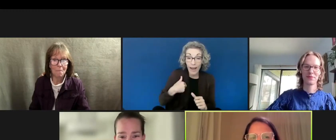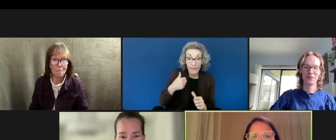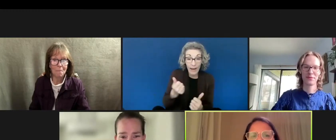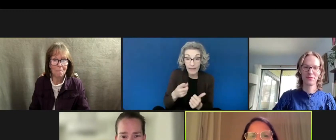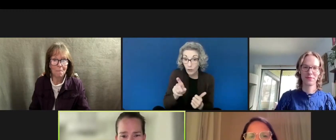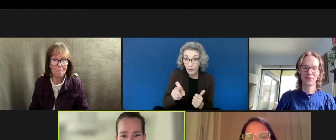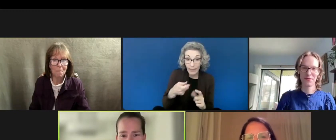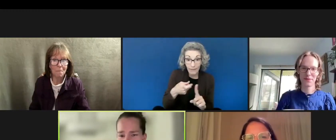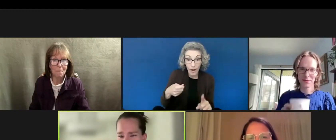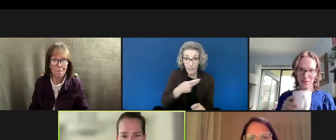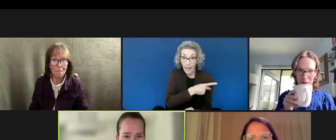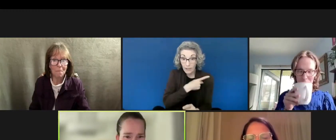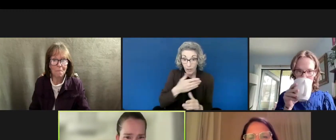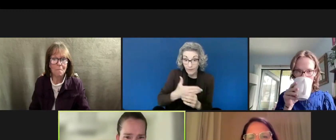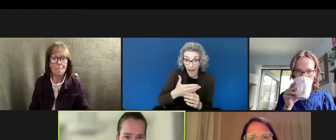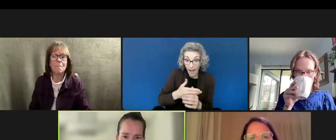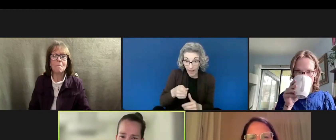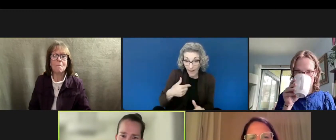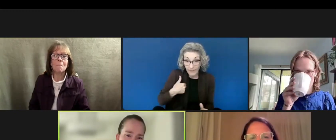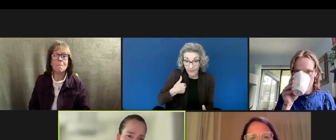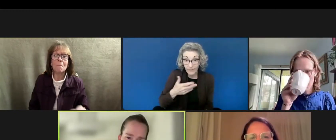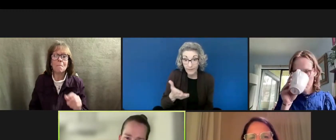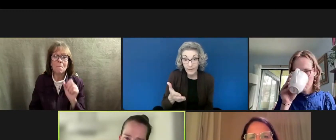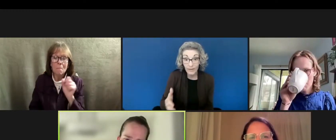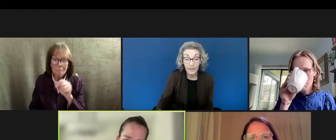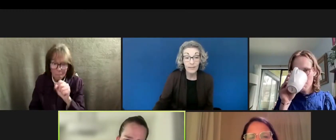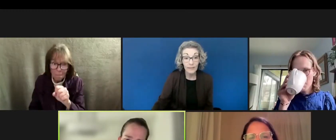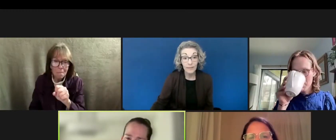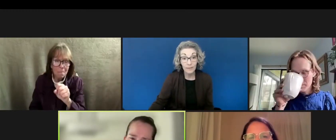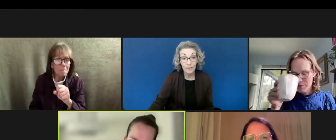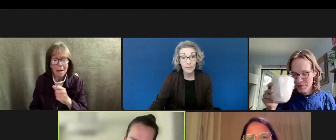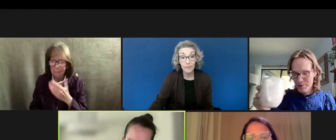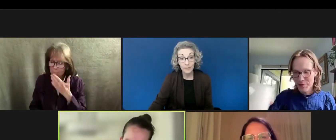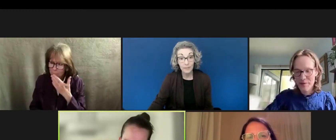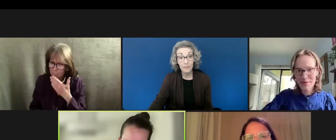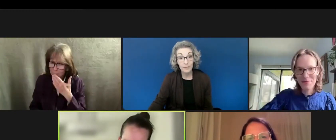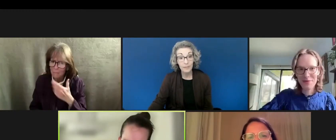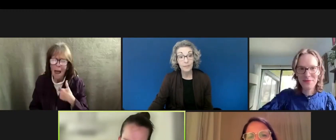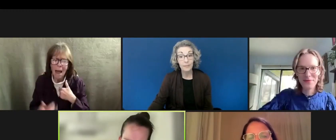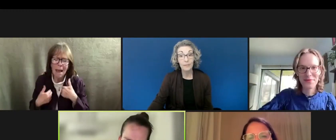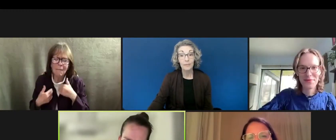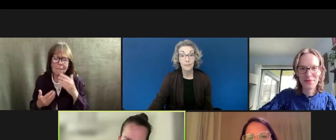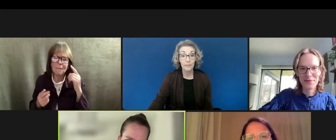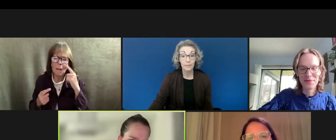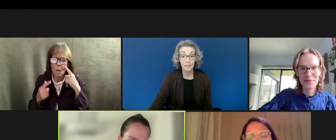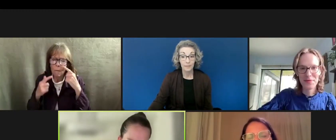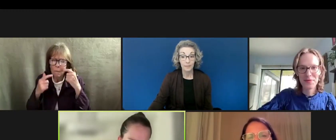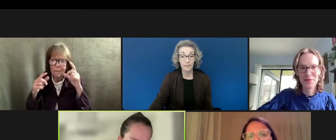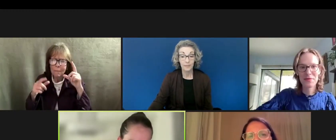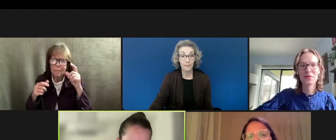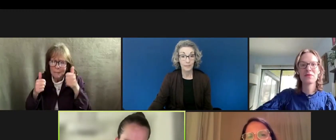Yeah, thanks, yeah, so I have low vision and I use assistive technology.